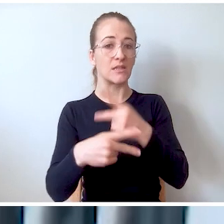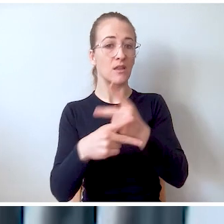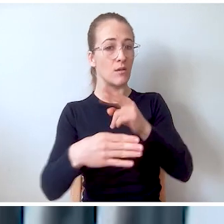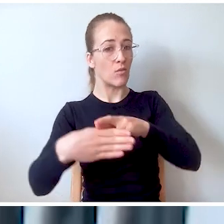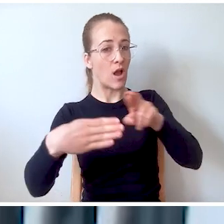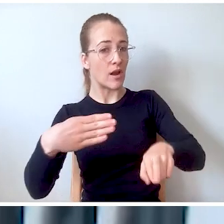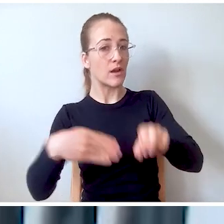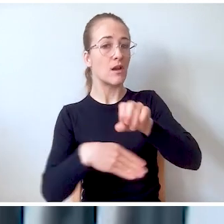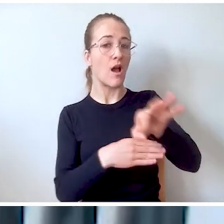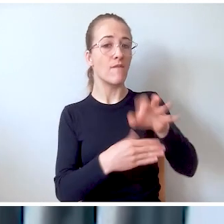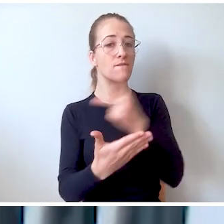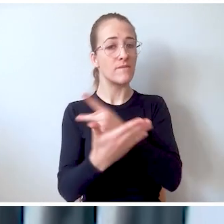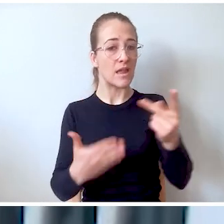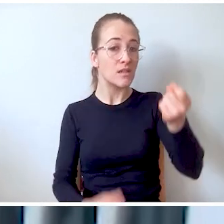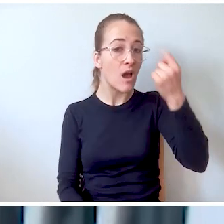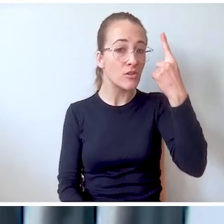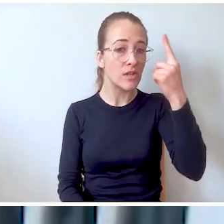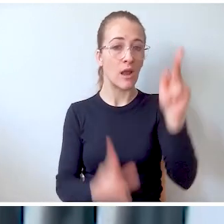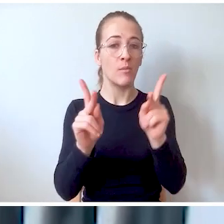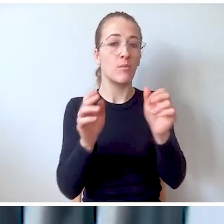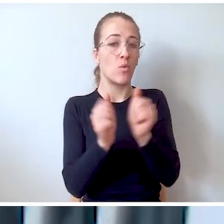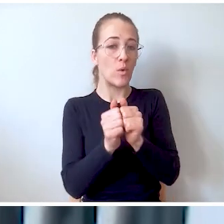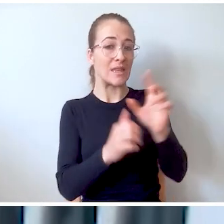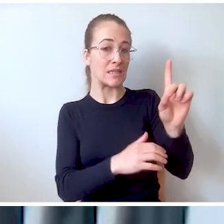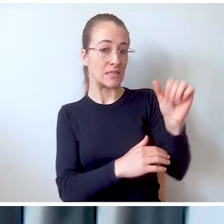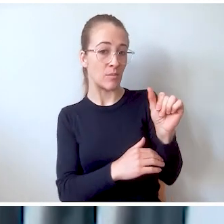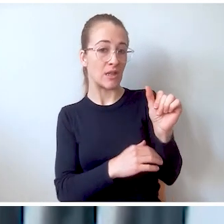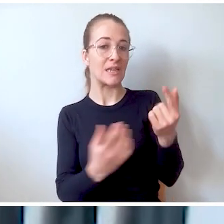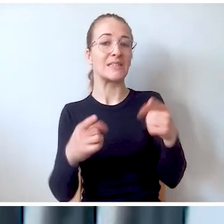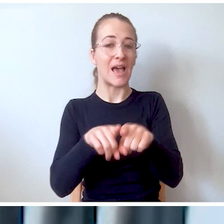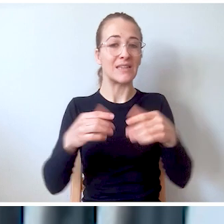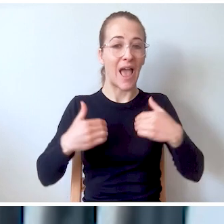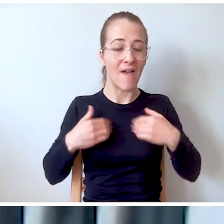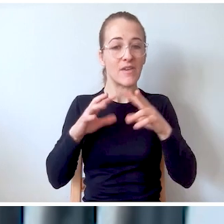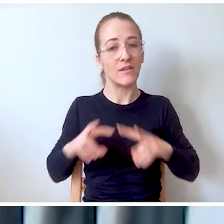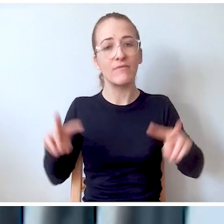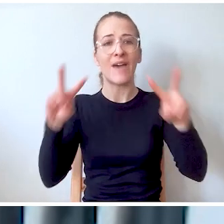of failing to understand, people with disabilities as having a valuable voice to contribute.